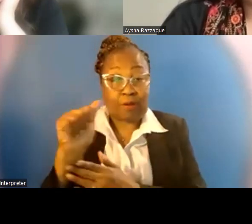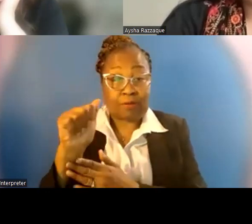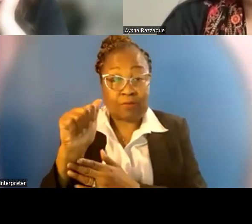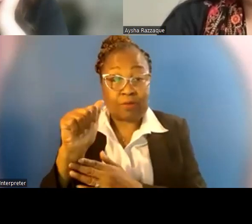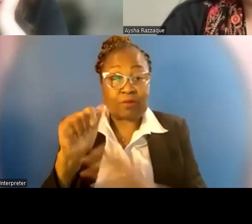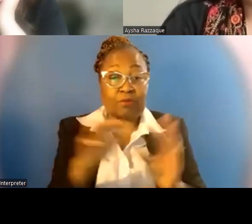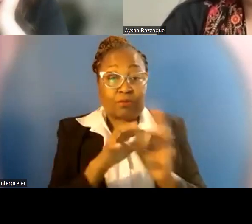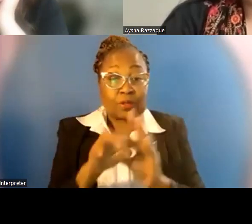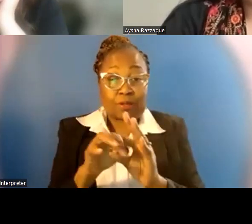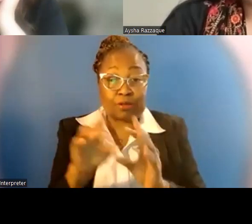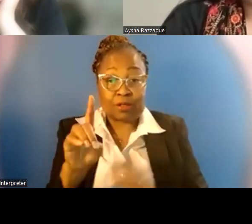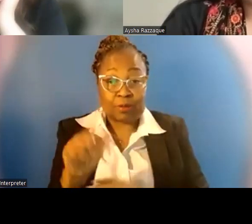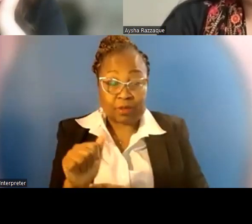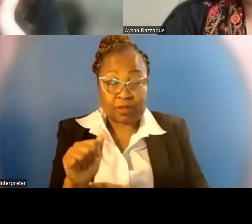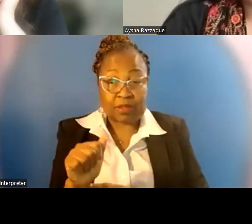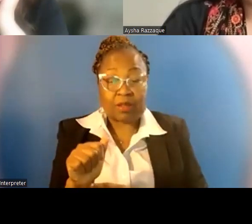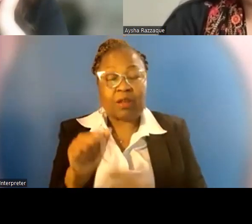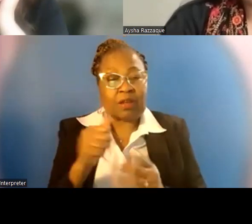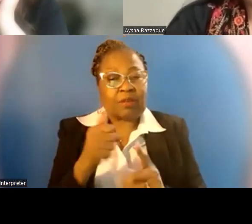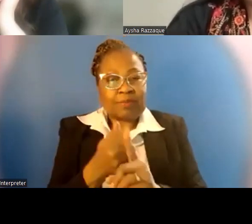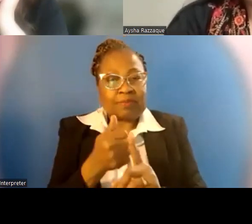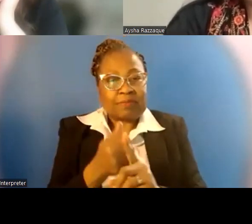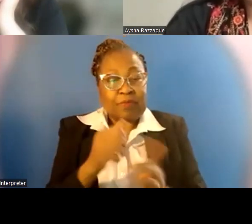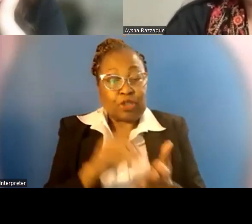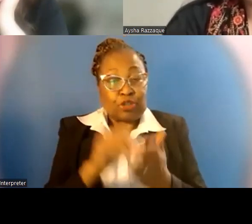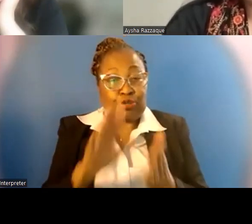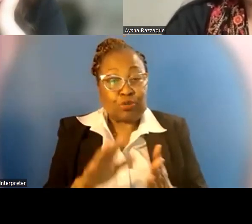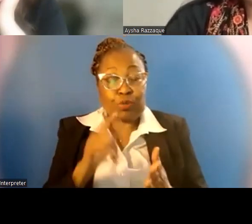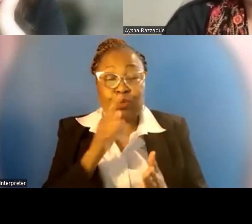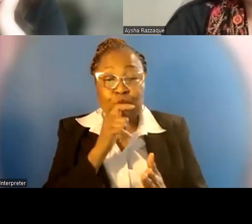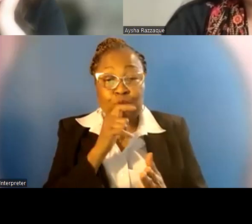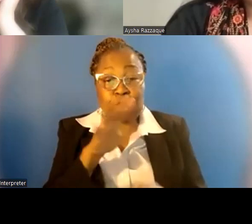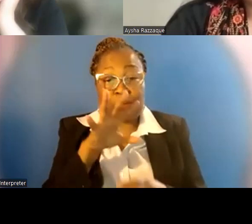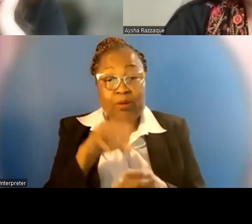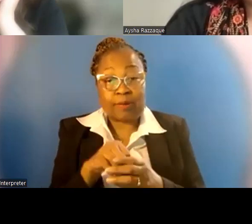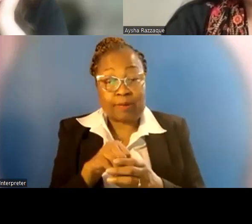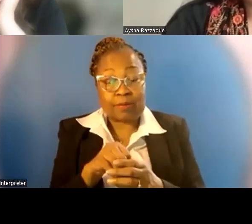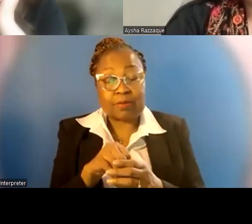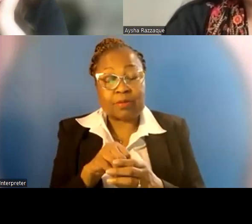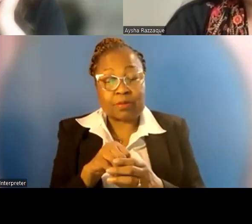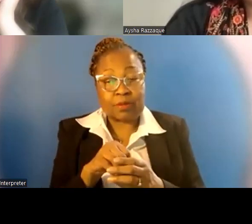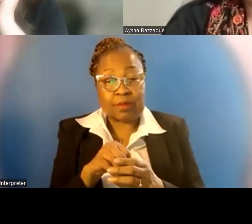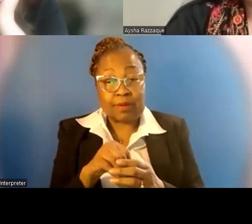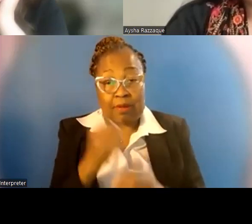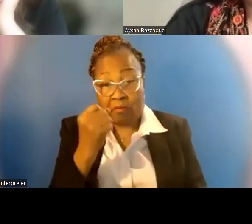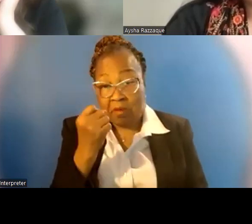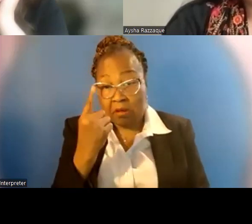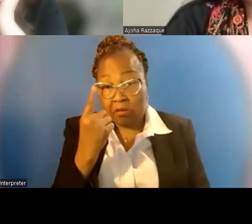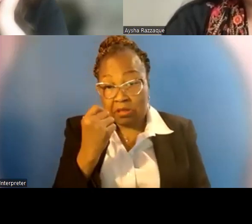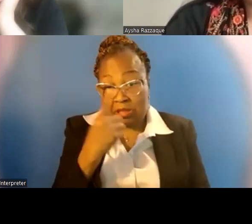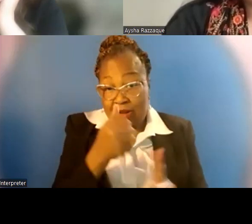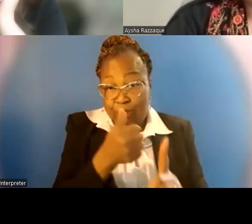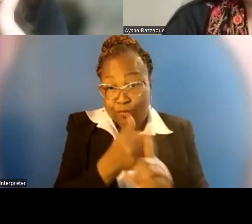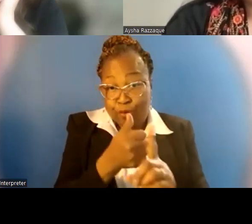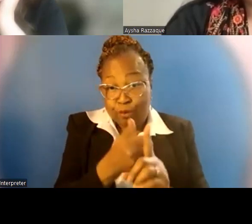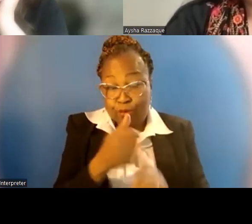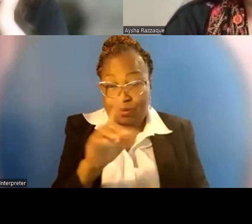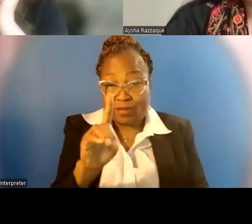is students that are not only engaged in understanding their own disability identity,